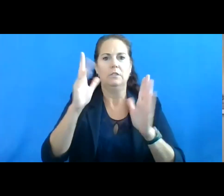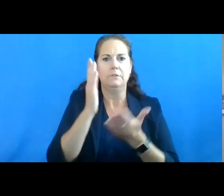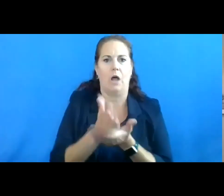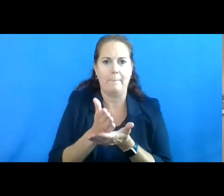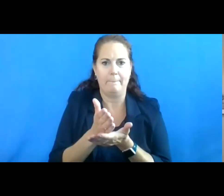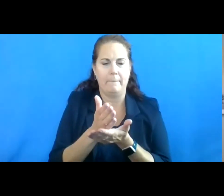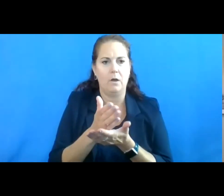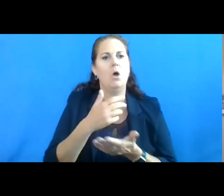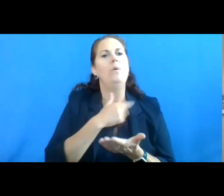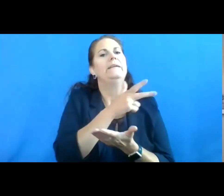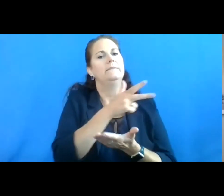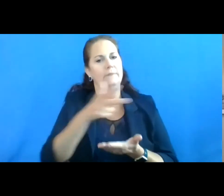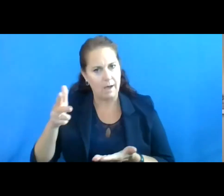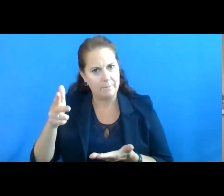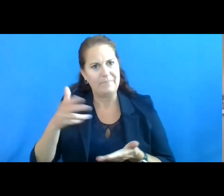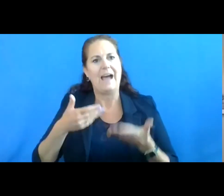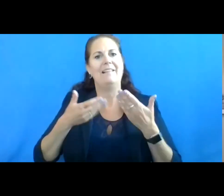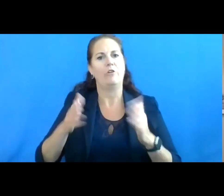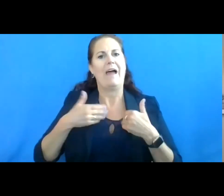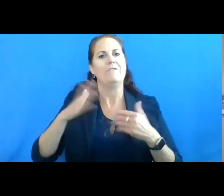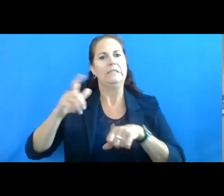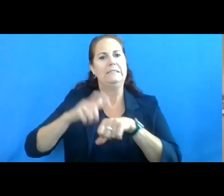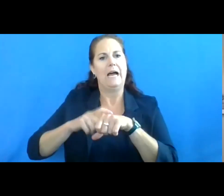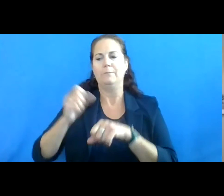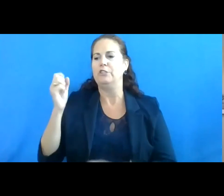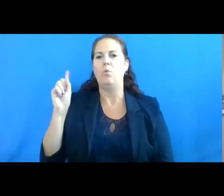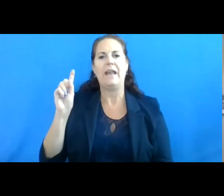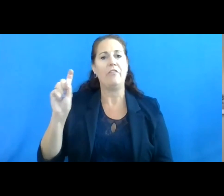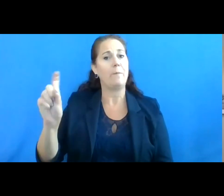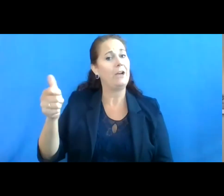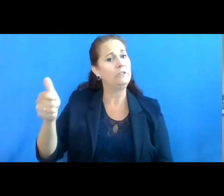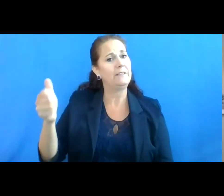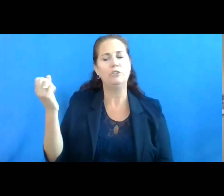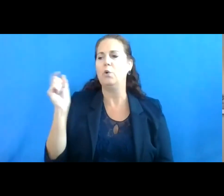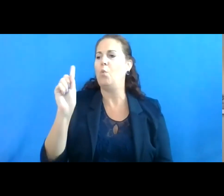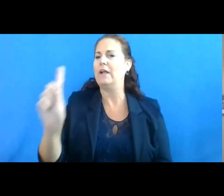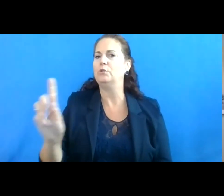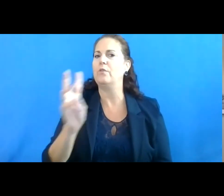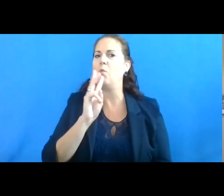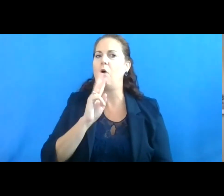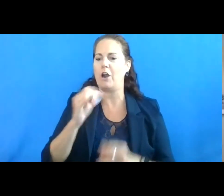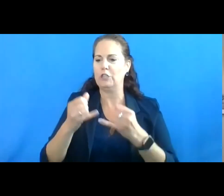We stopped and I let her have her space, and she went to the water and she cleansed herself